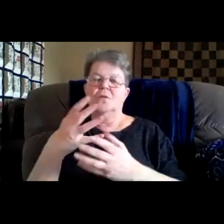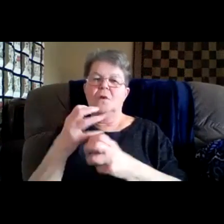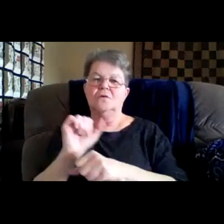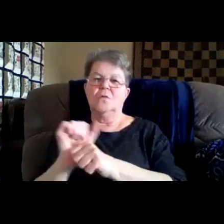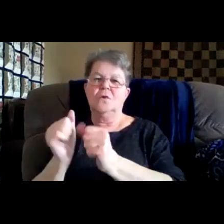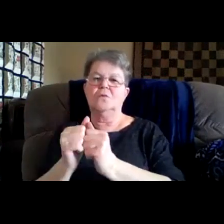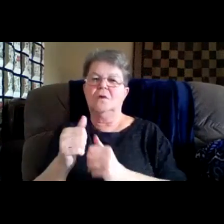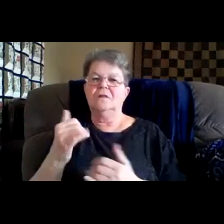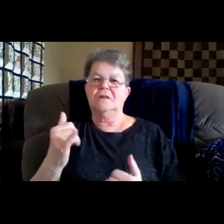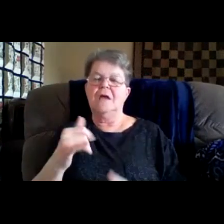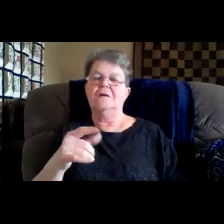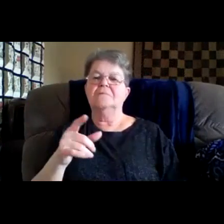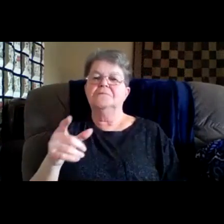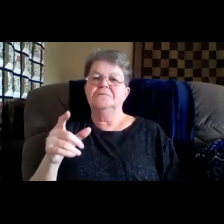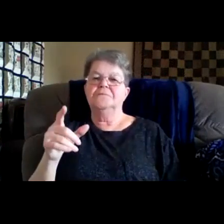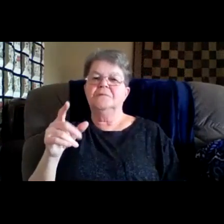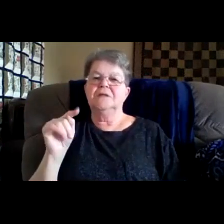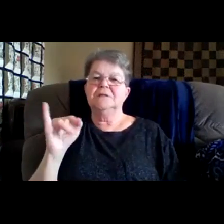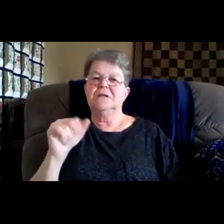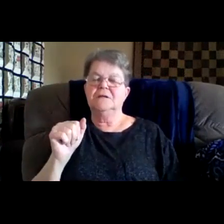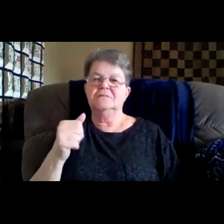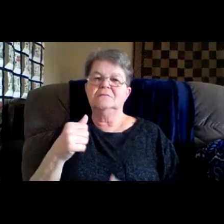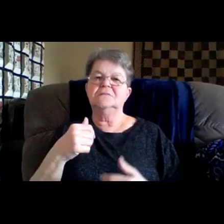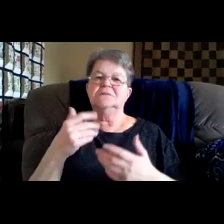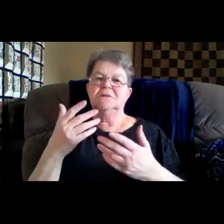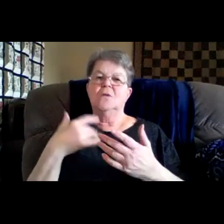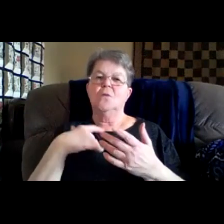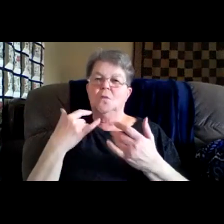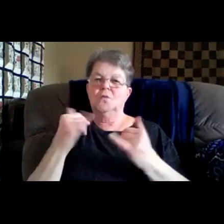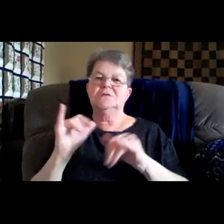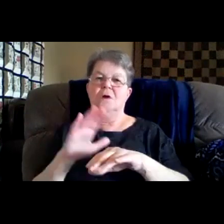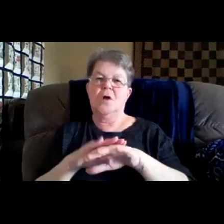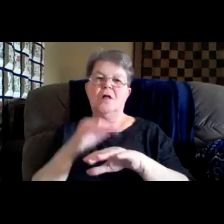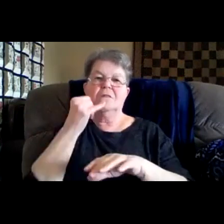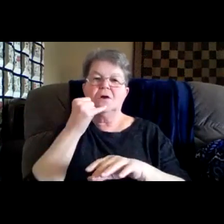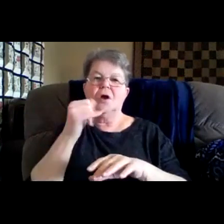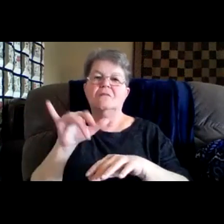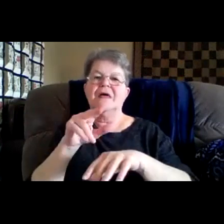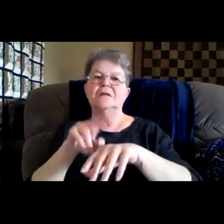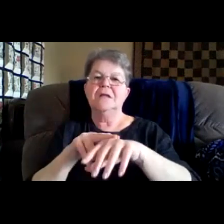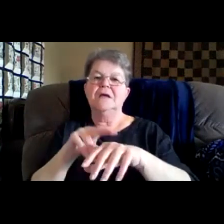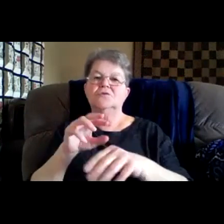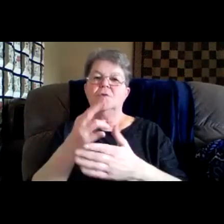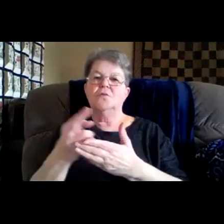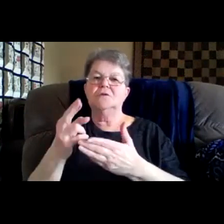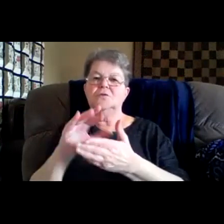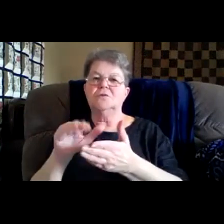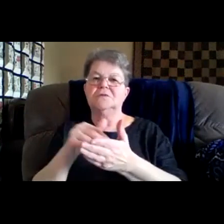[Tina] Yeah, I would say that, you know, just to let people know who are still on the call that the National Resource Center was funded by,